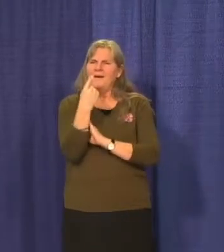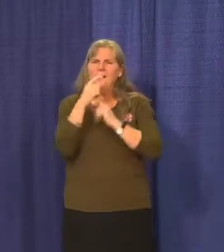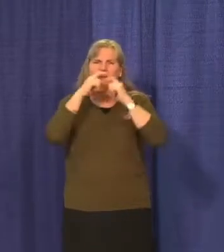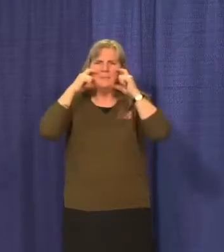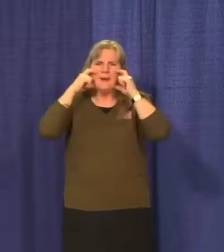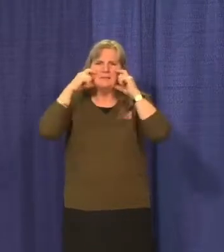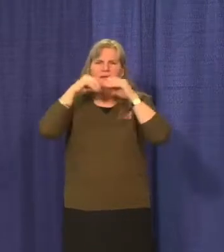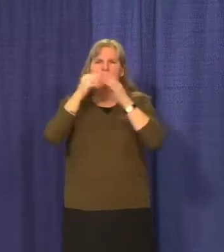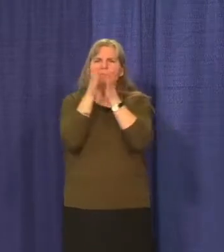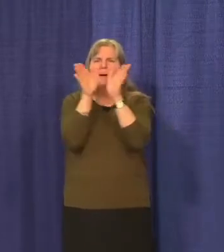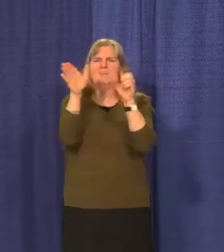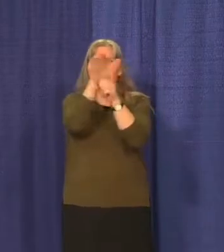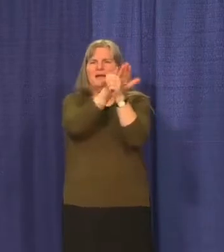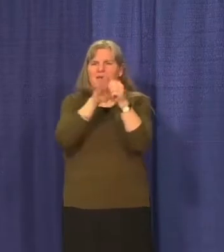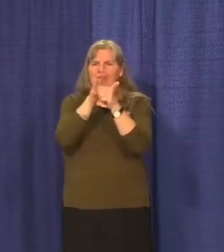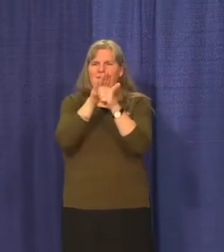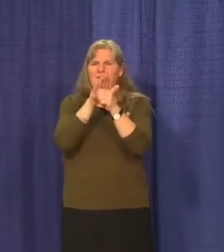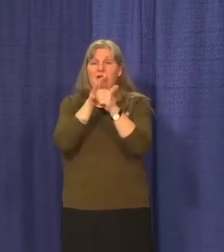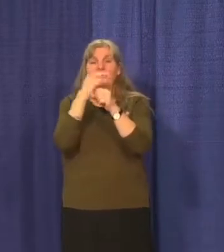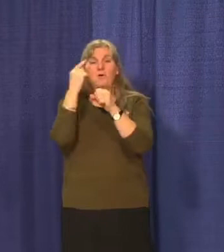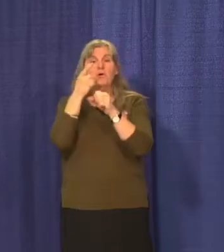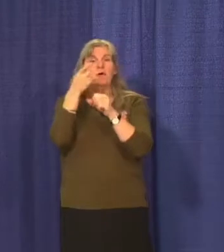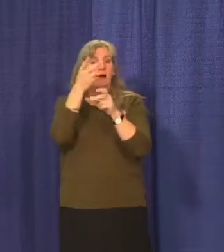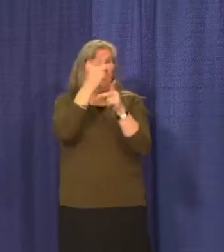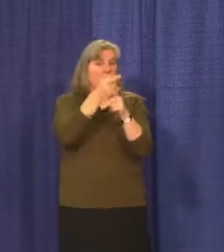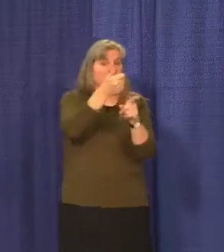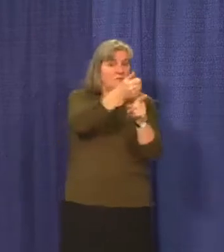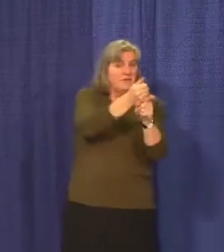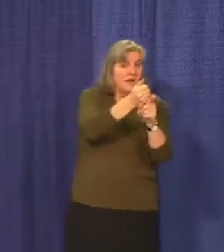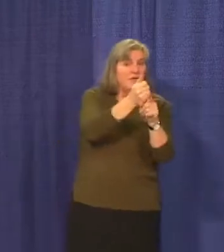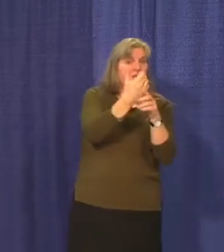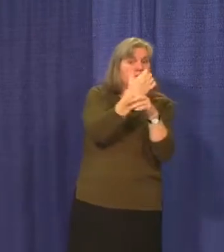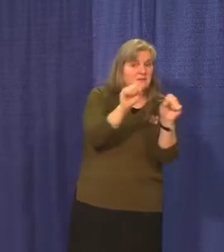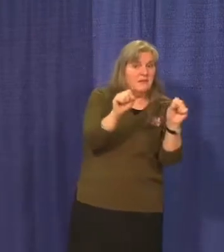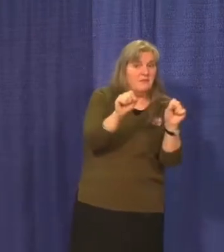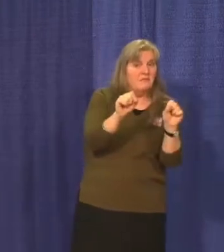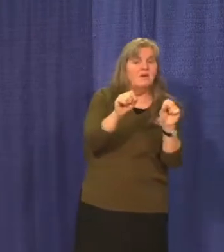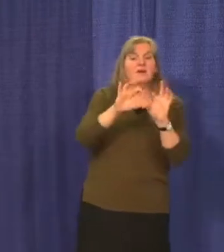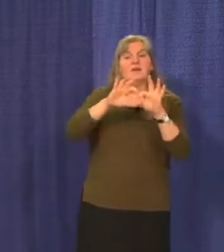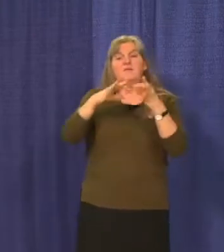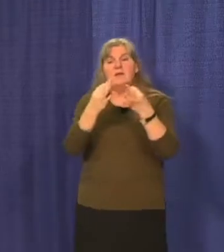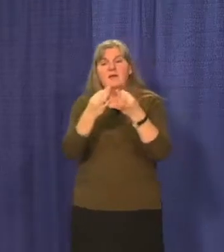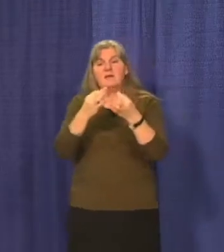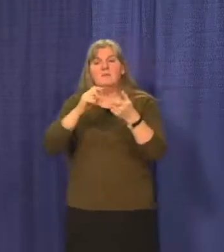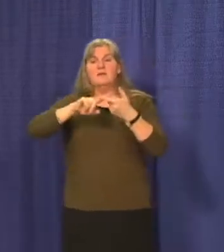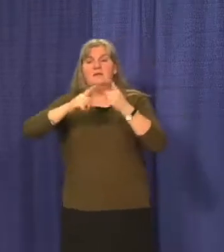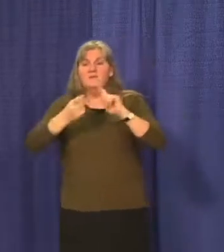mask up in the public. Do it to keep yourself safe, to keep your family and friends